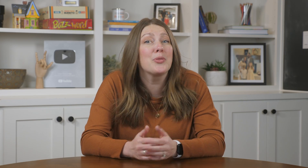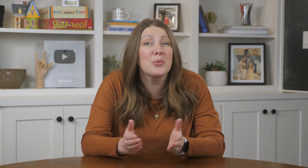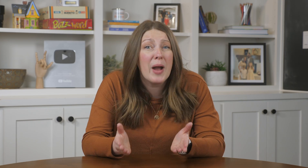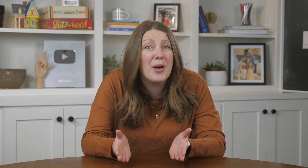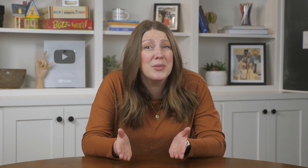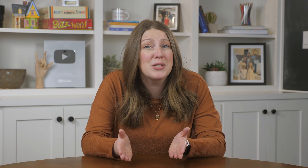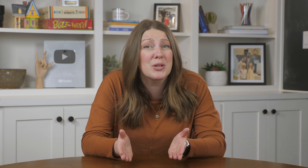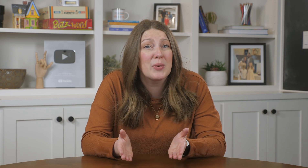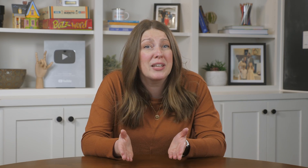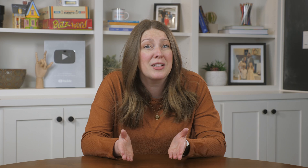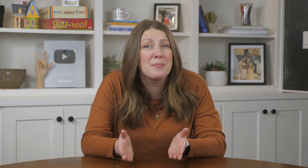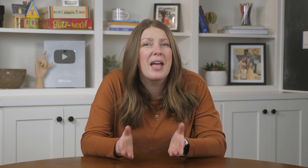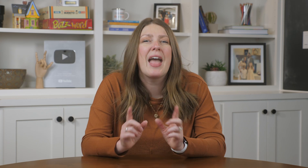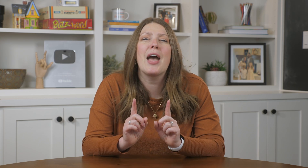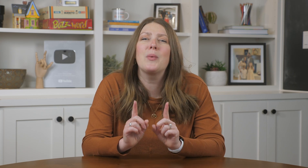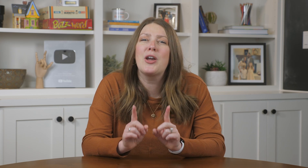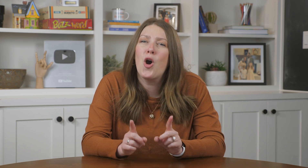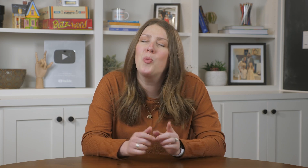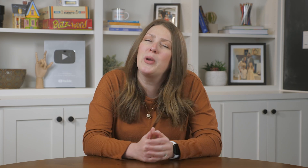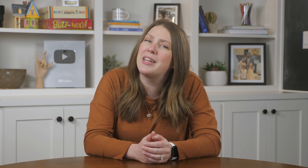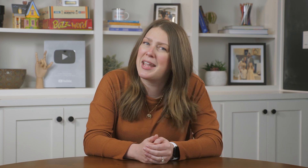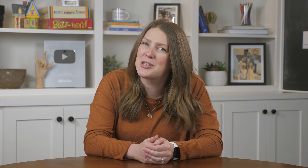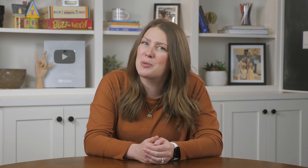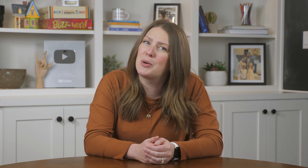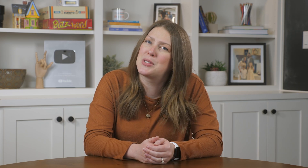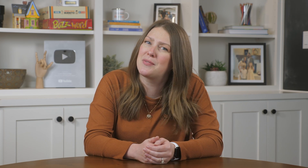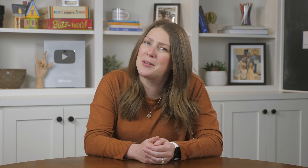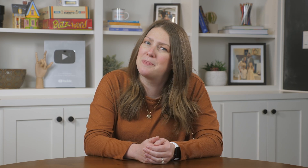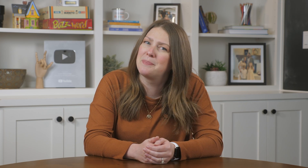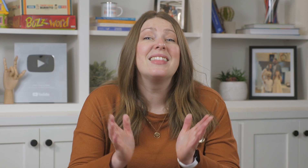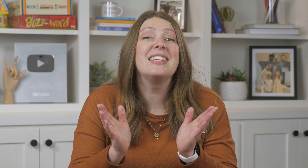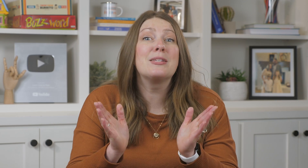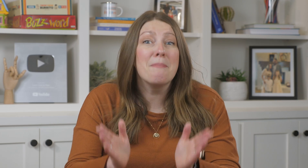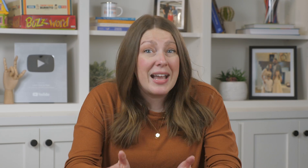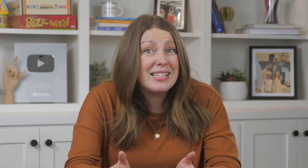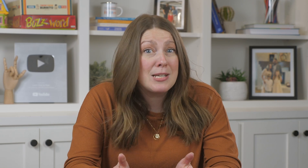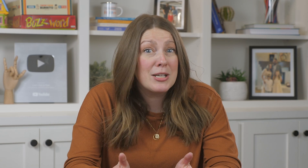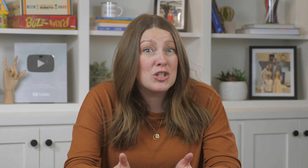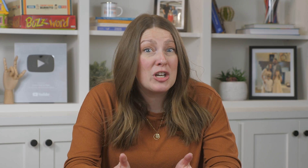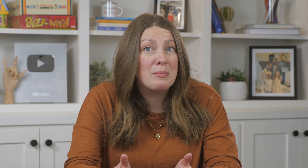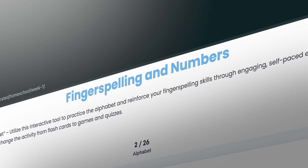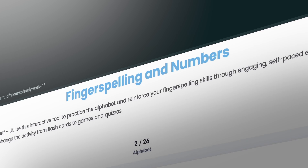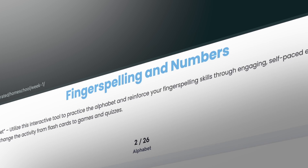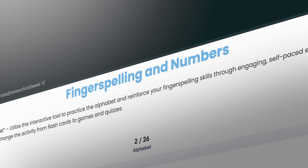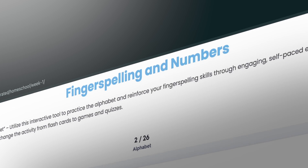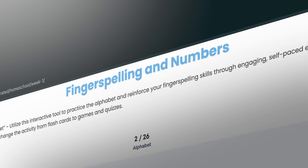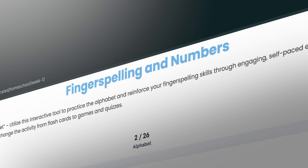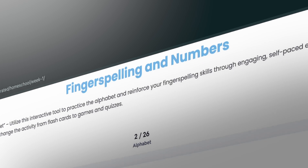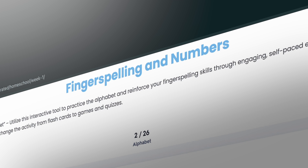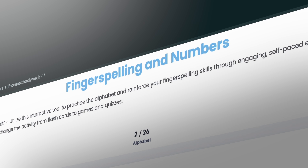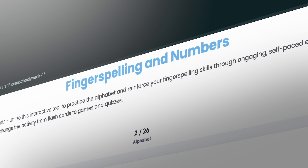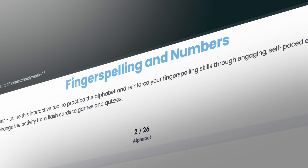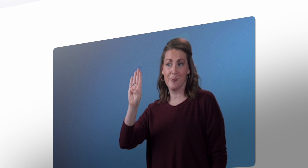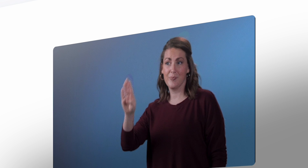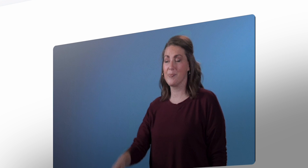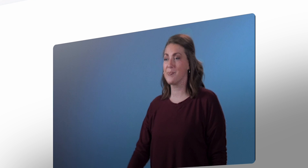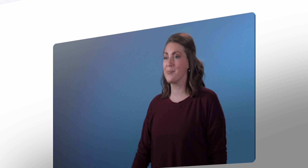throughout this curriculum, and we hope we can answer most of them. This might seem extreme, but we have a whole section